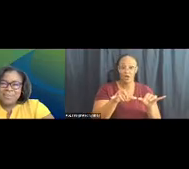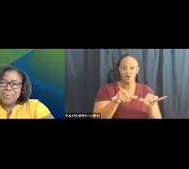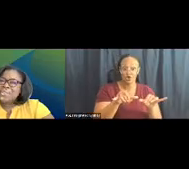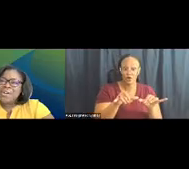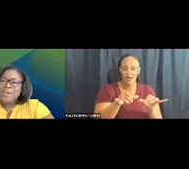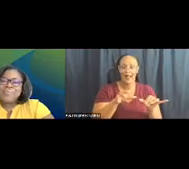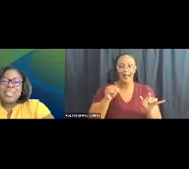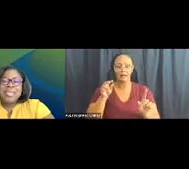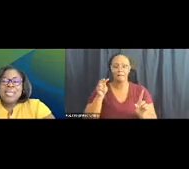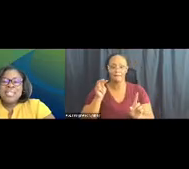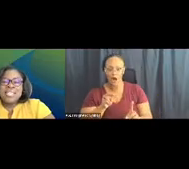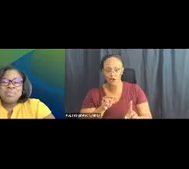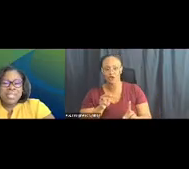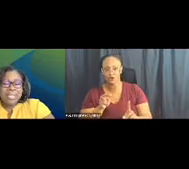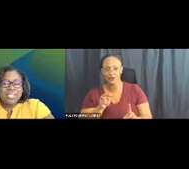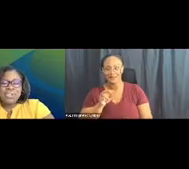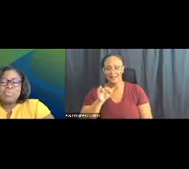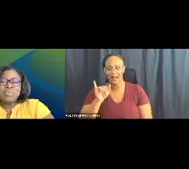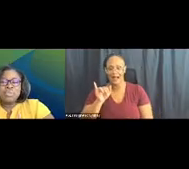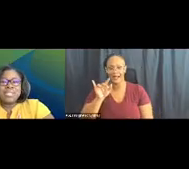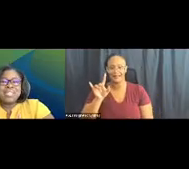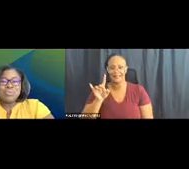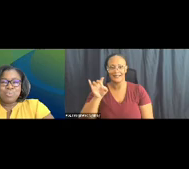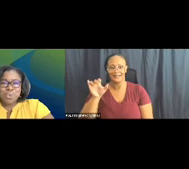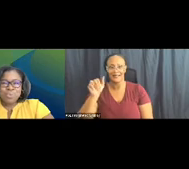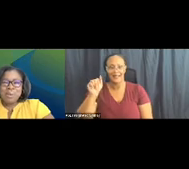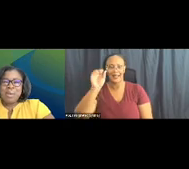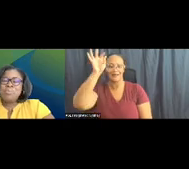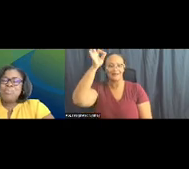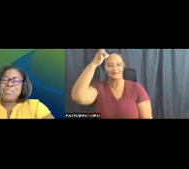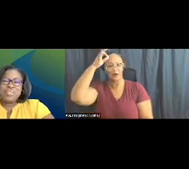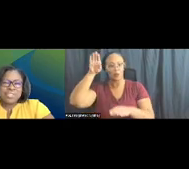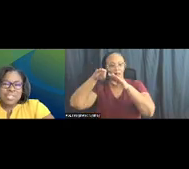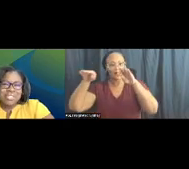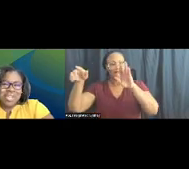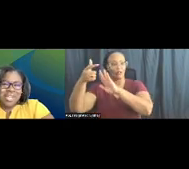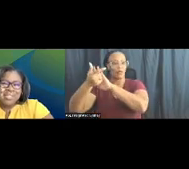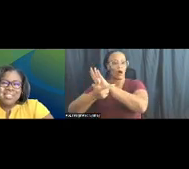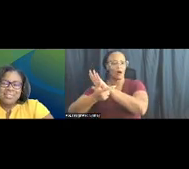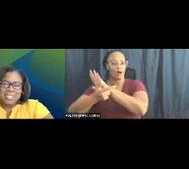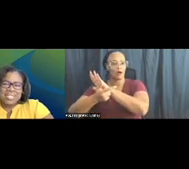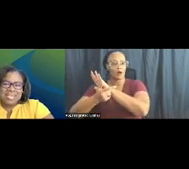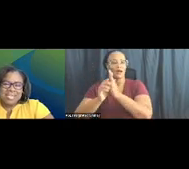that federal law. This plan serves really as a road map rather than just a checklist of things